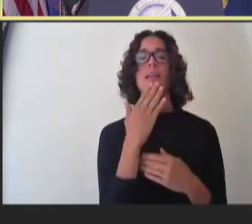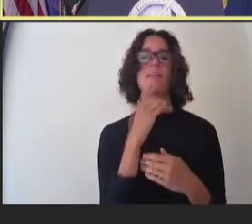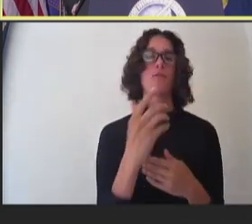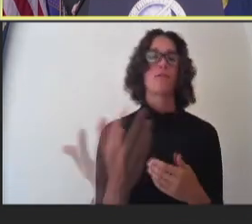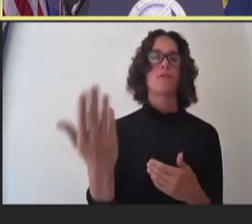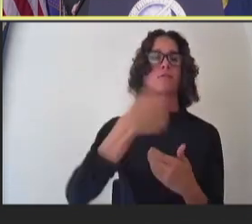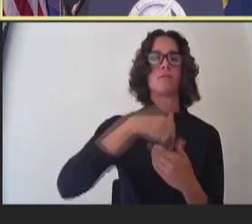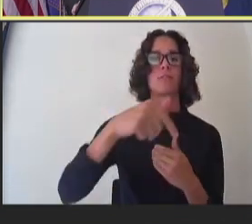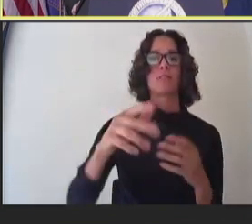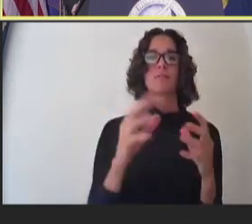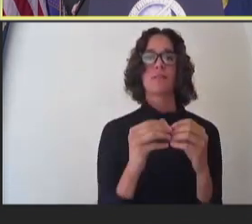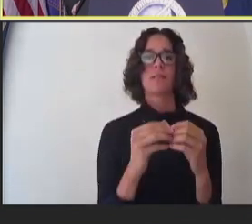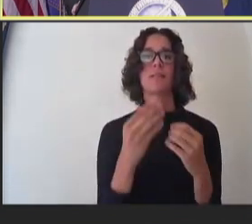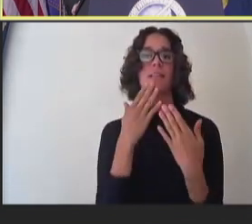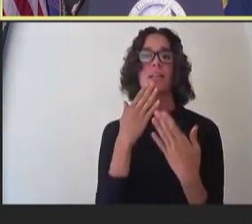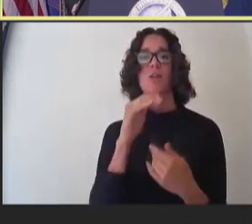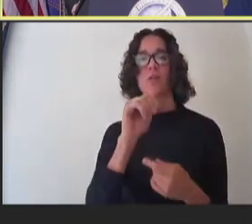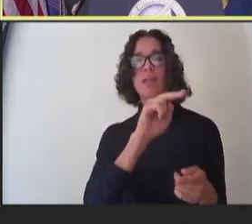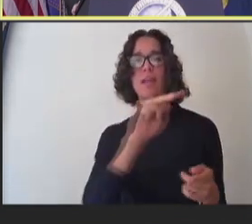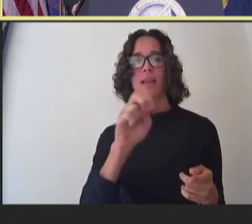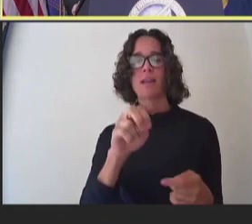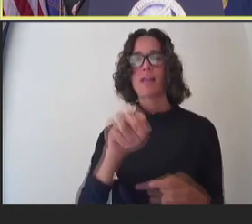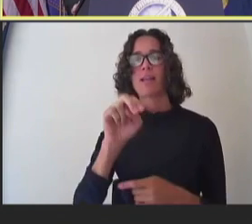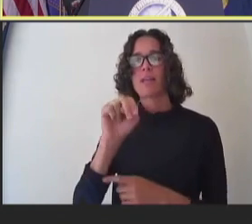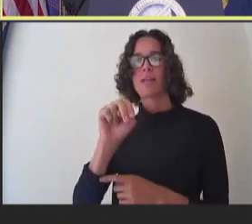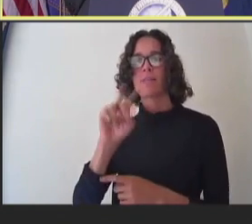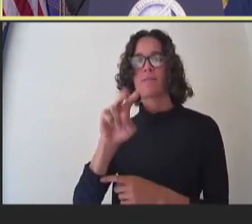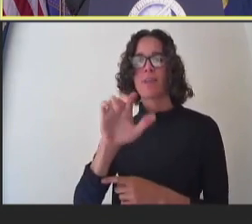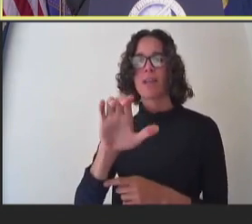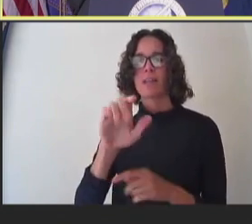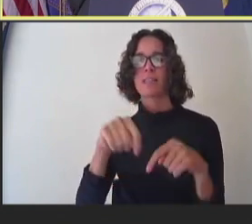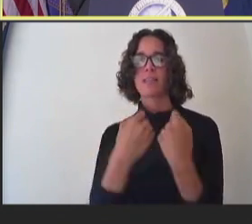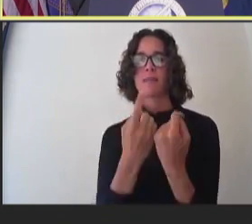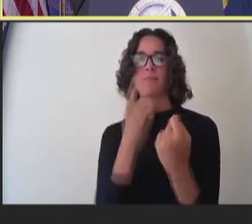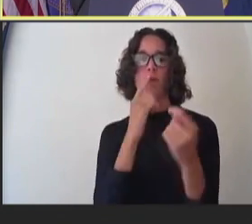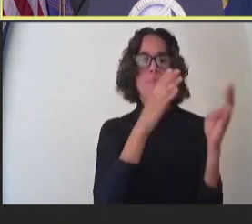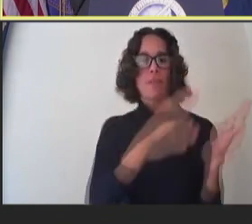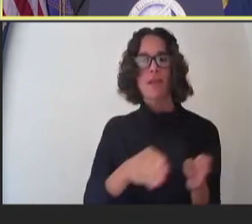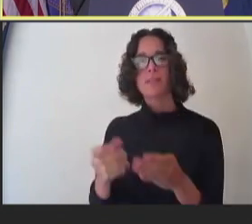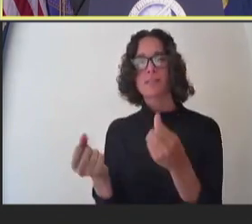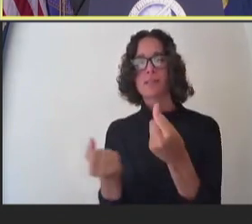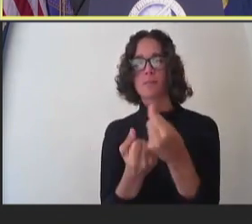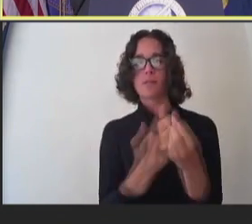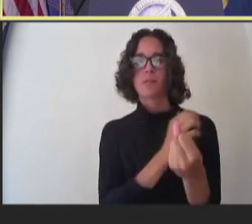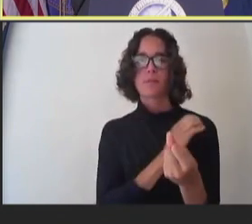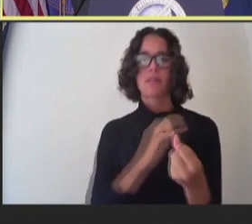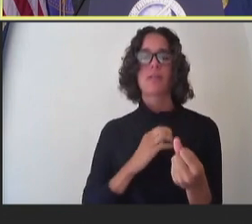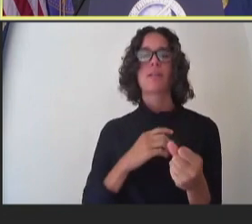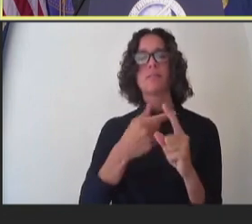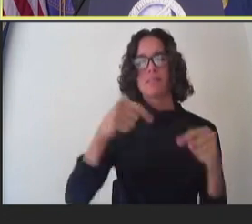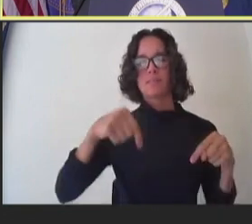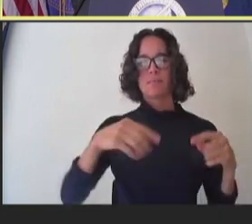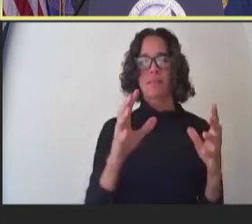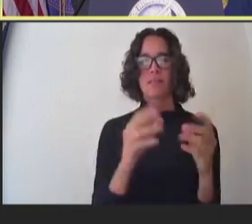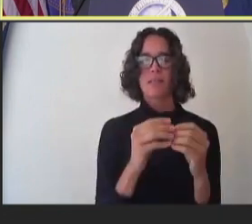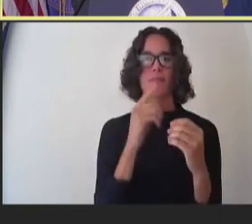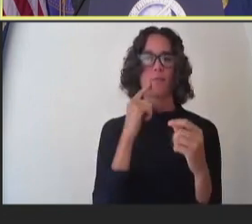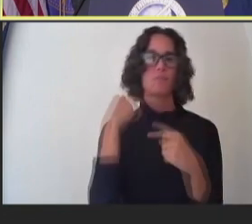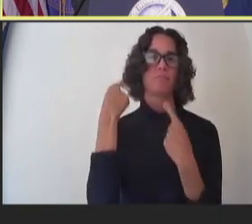in planning this meeting and supporting the committee throughout the year. I also want to thank the NVAC members and subcommittee members for their dedication to furthering